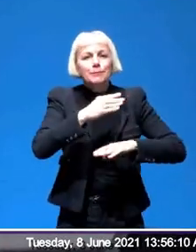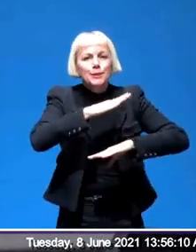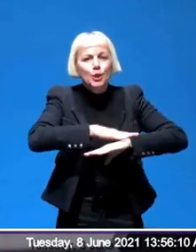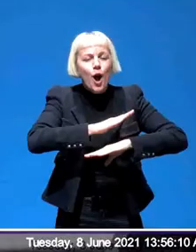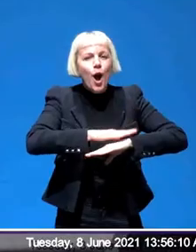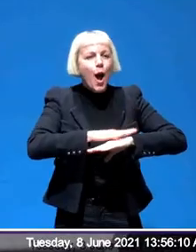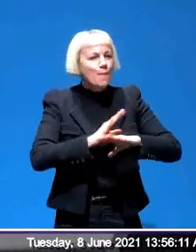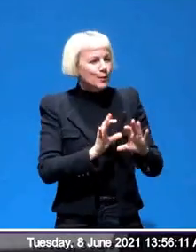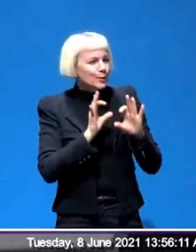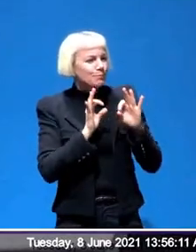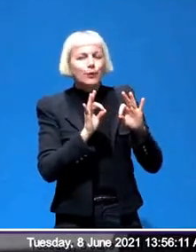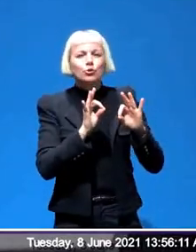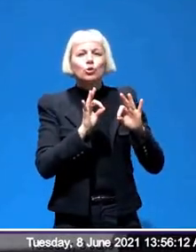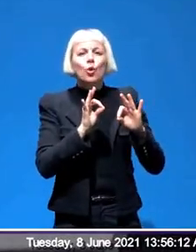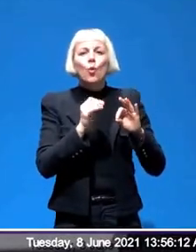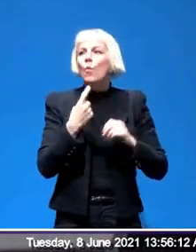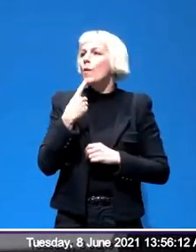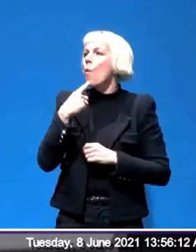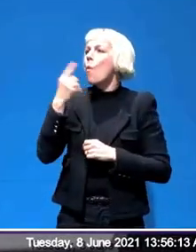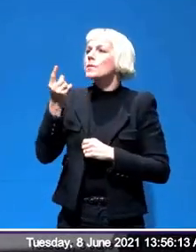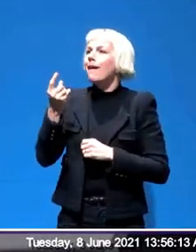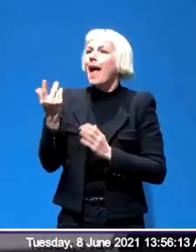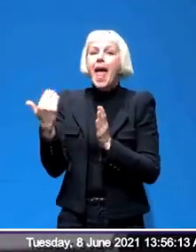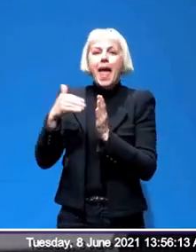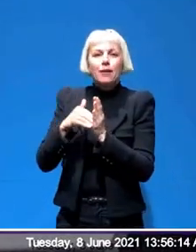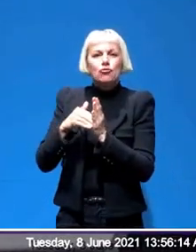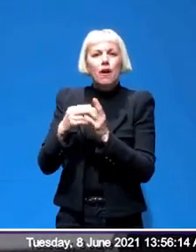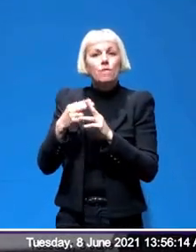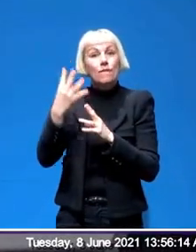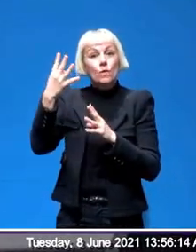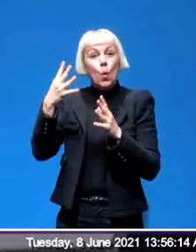four weeks' money in advance, because the client trust would close over